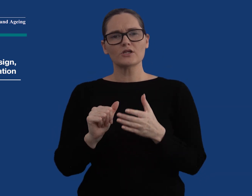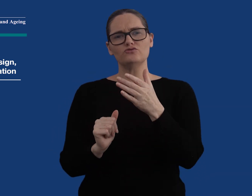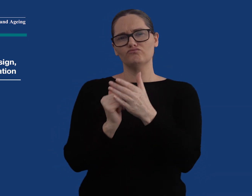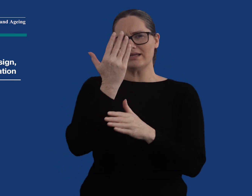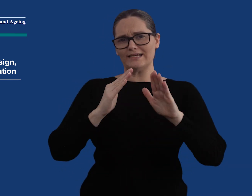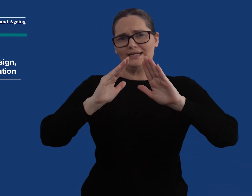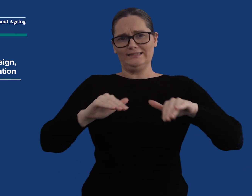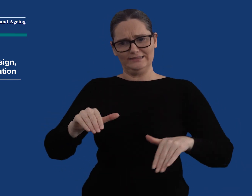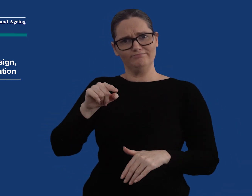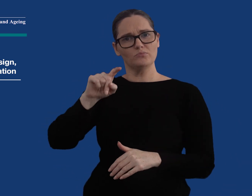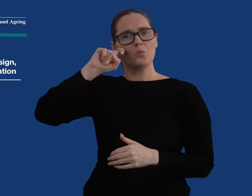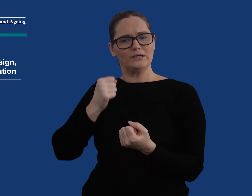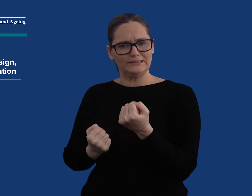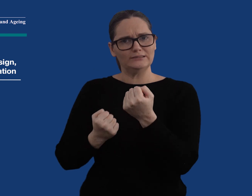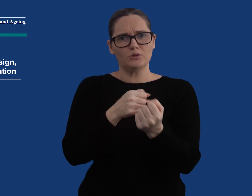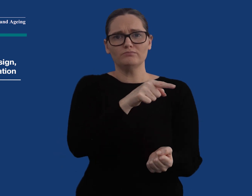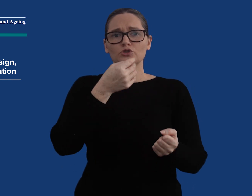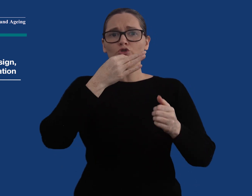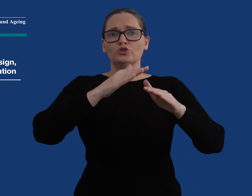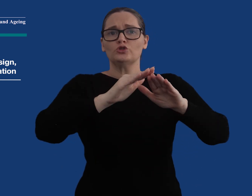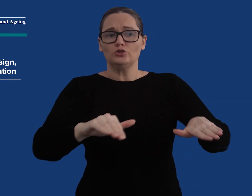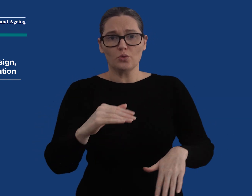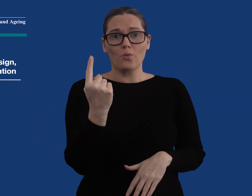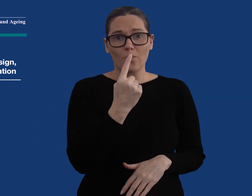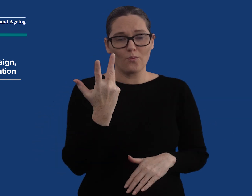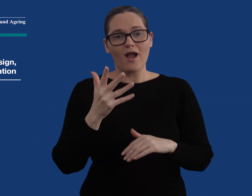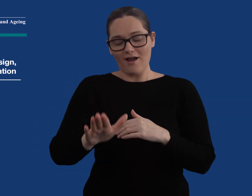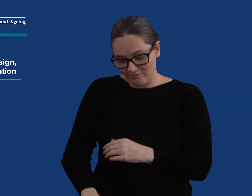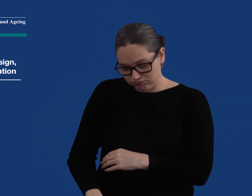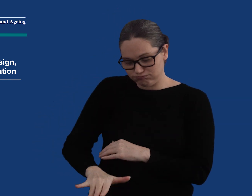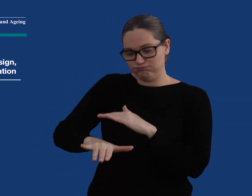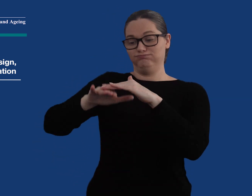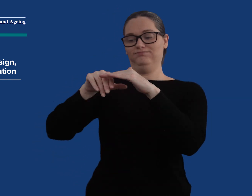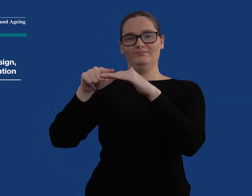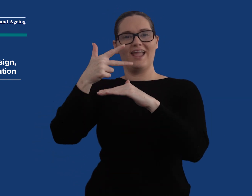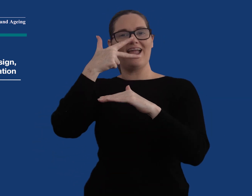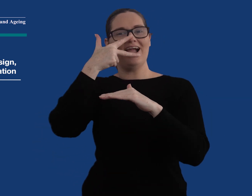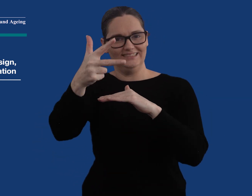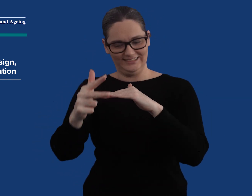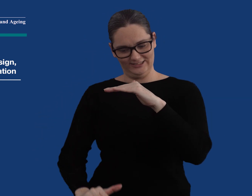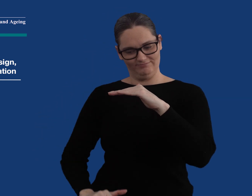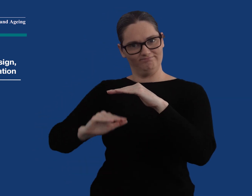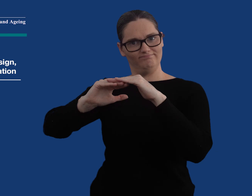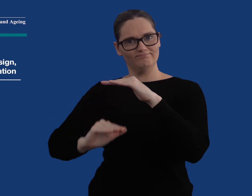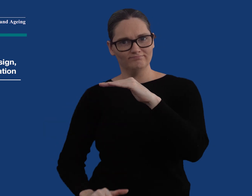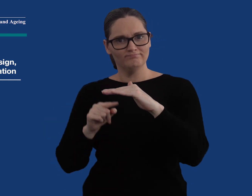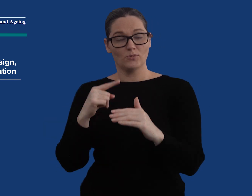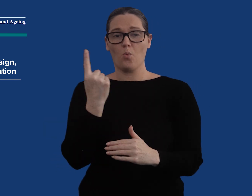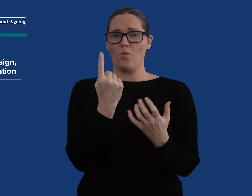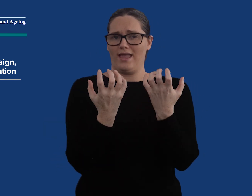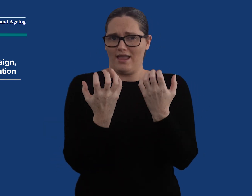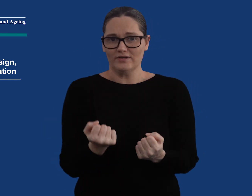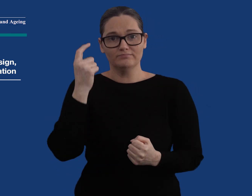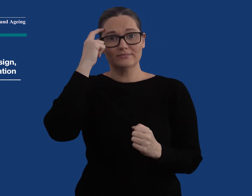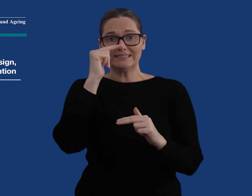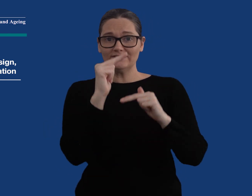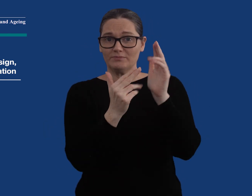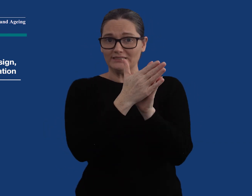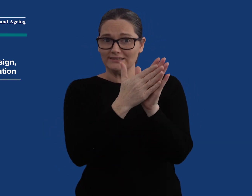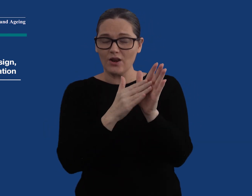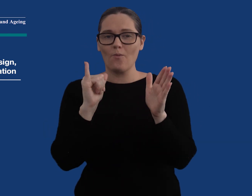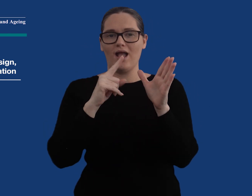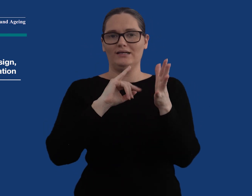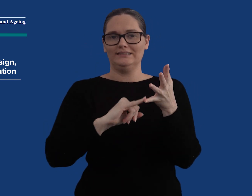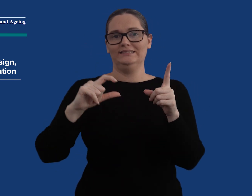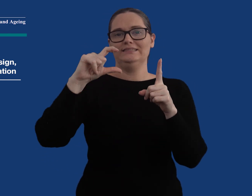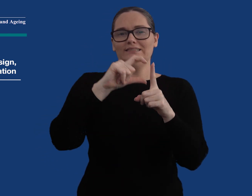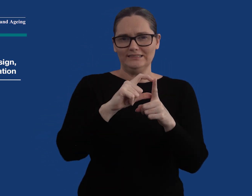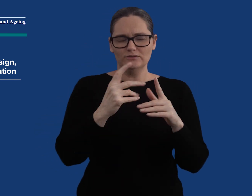Thriving Kids will support children aged 8 years and under with developmental delay and/or autism